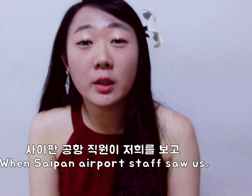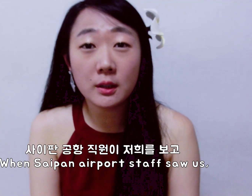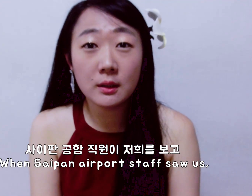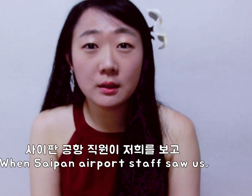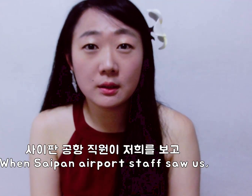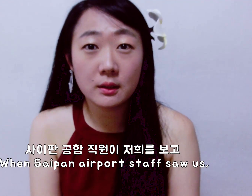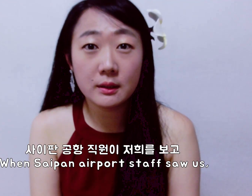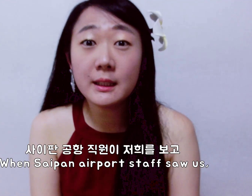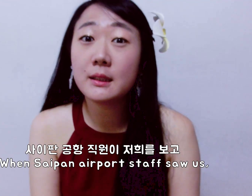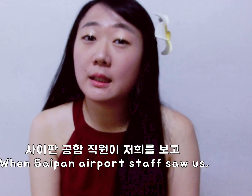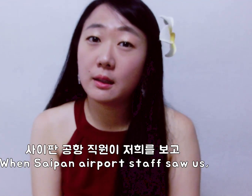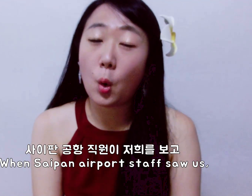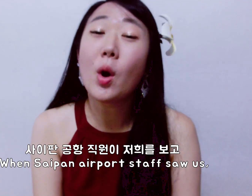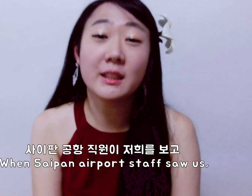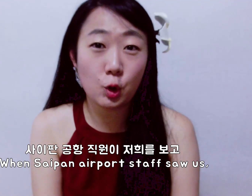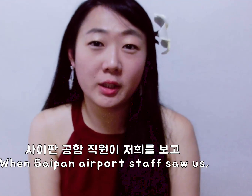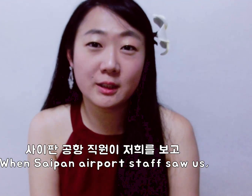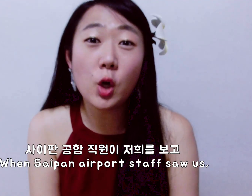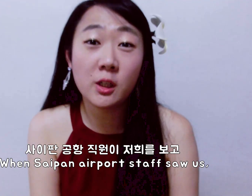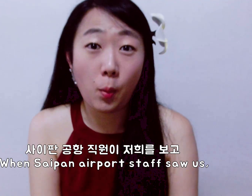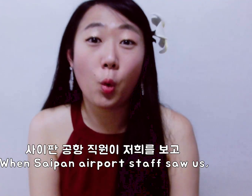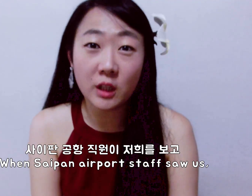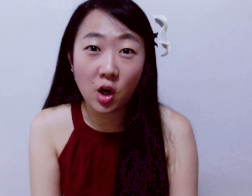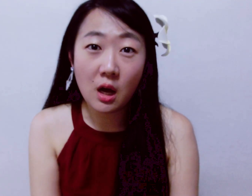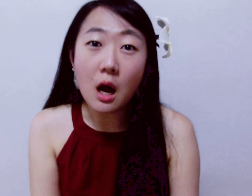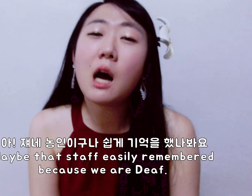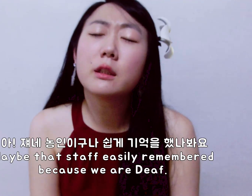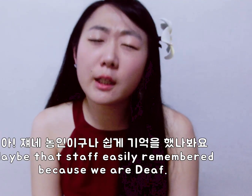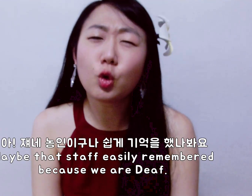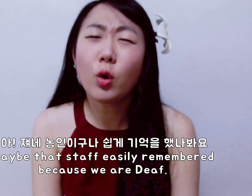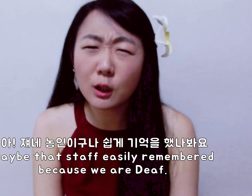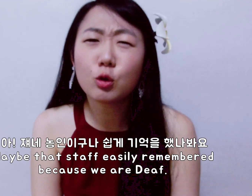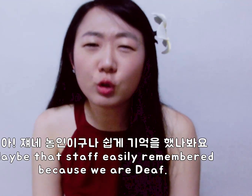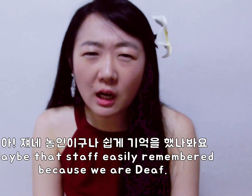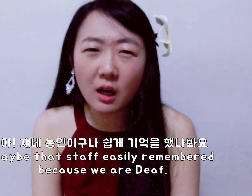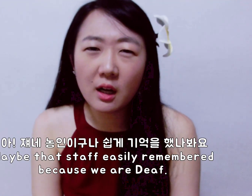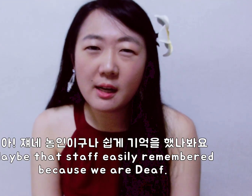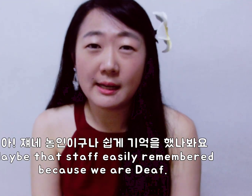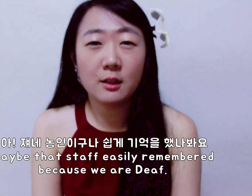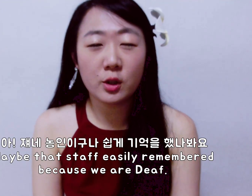as soon as we arrived safely we went out first ly.